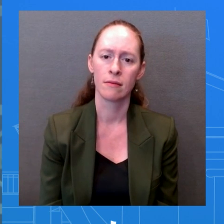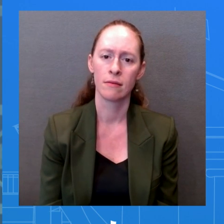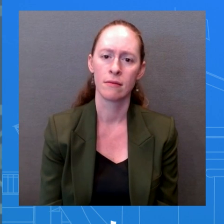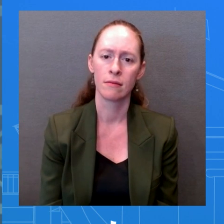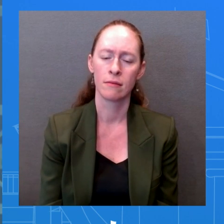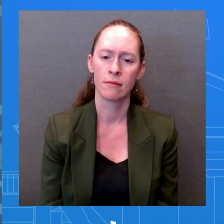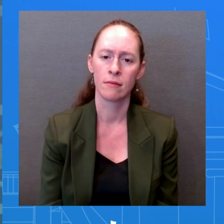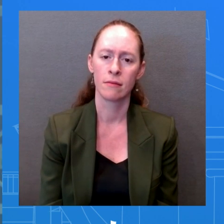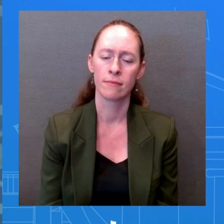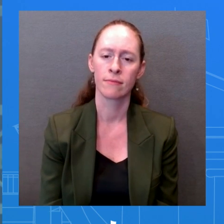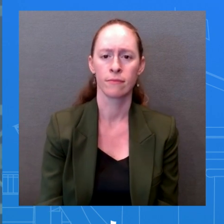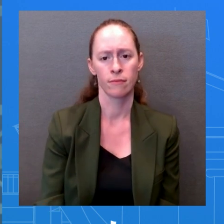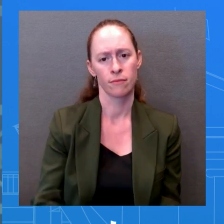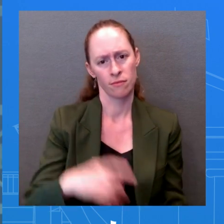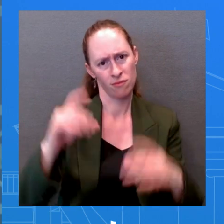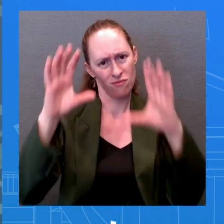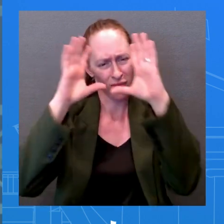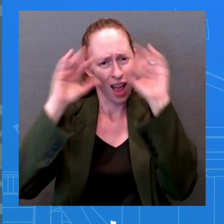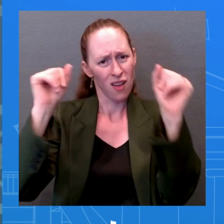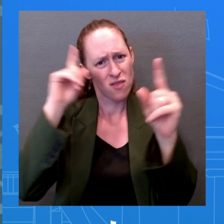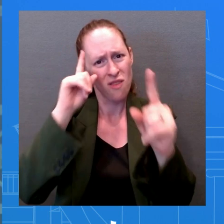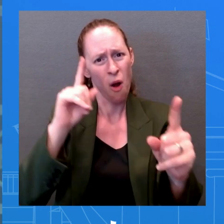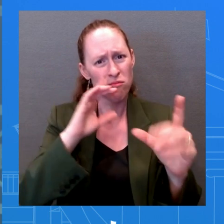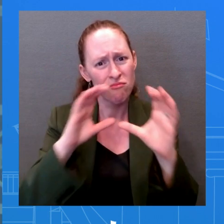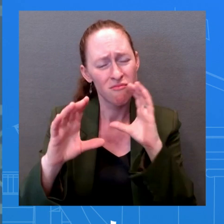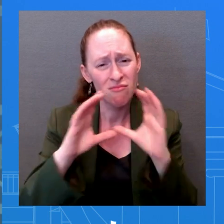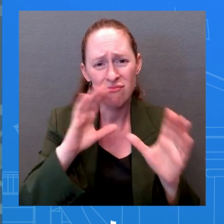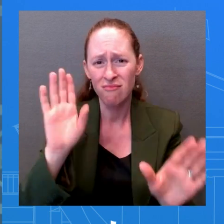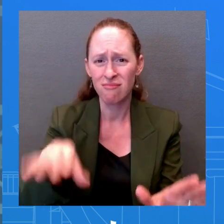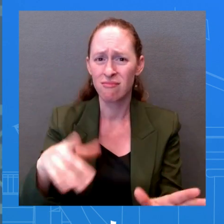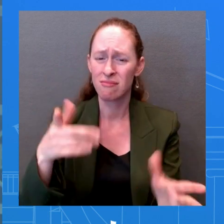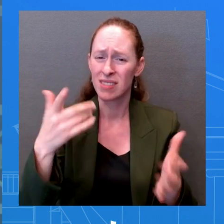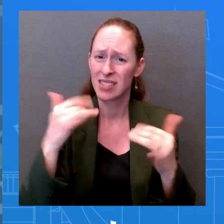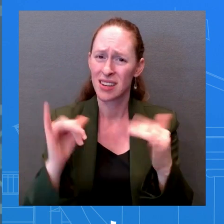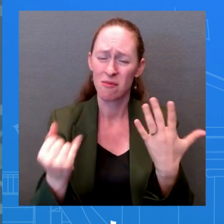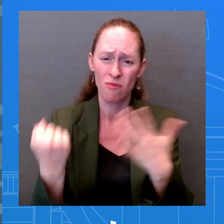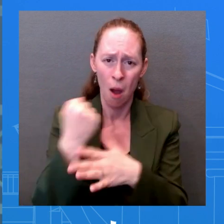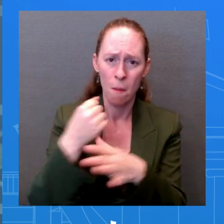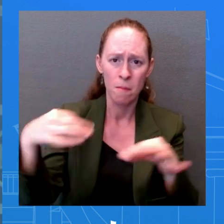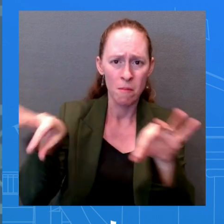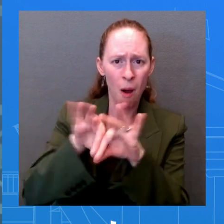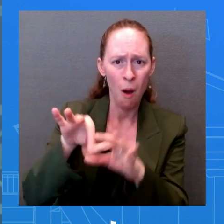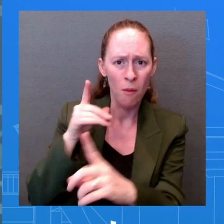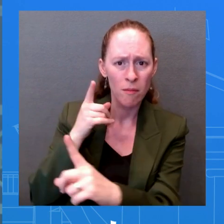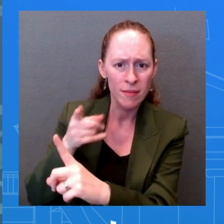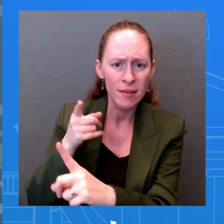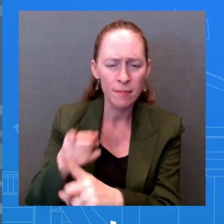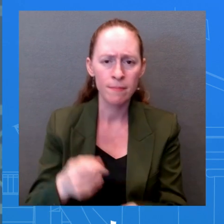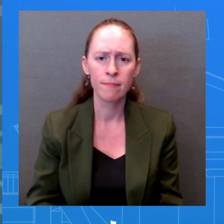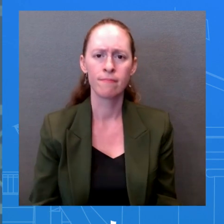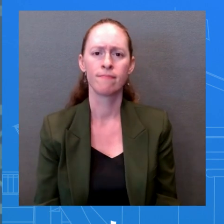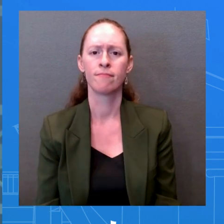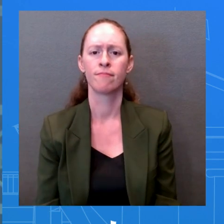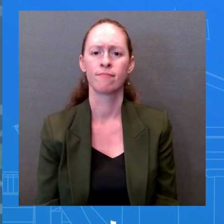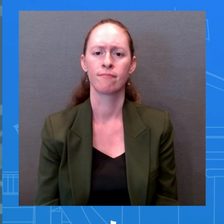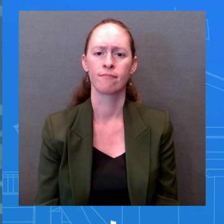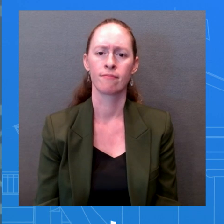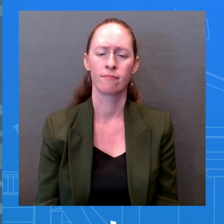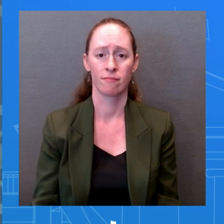and that his team is working on this every day, on making sure that Brittney and Paul return home safely.